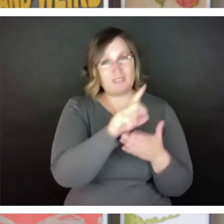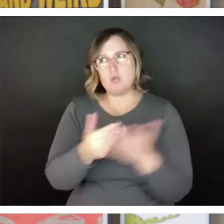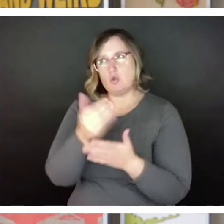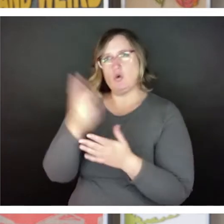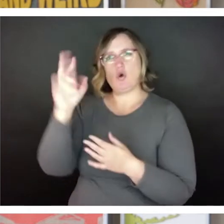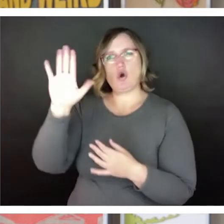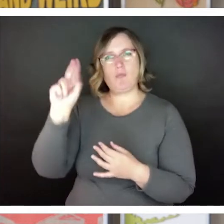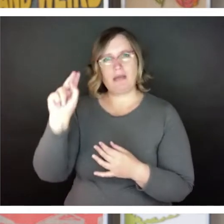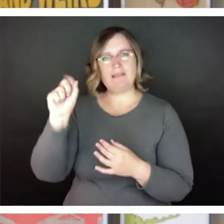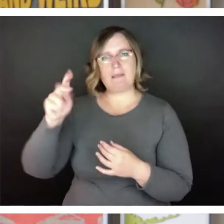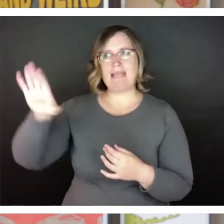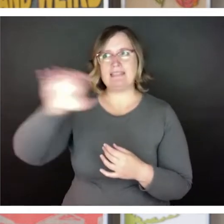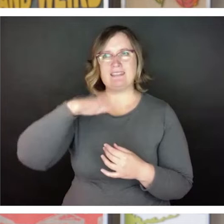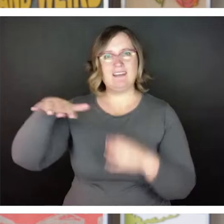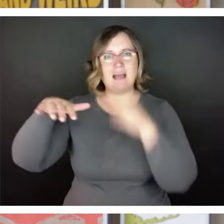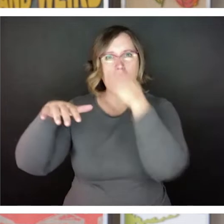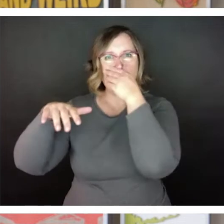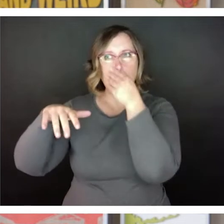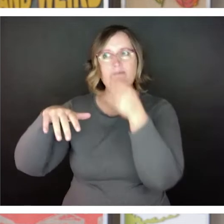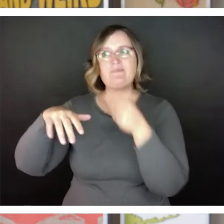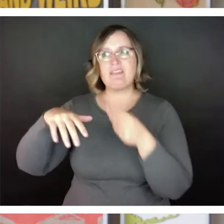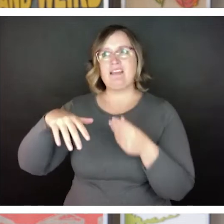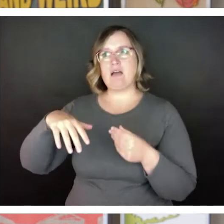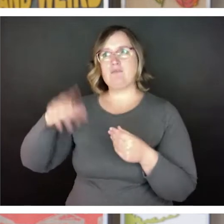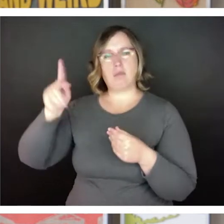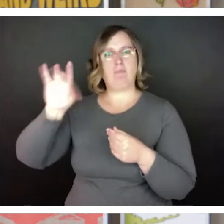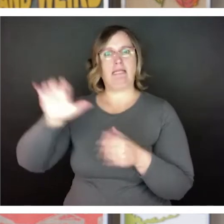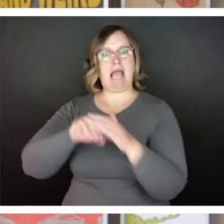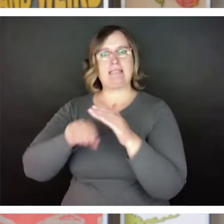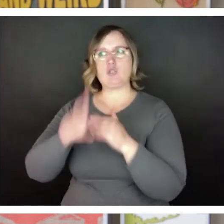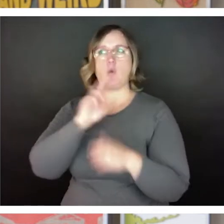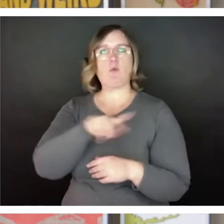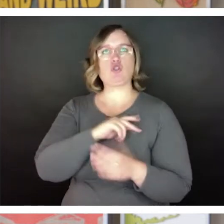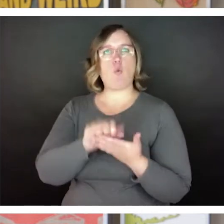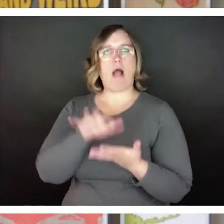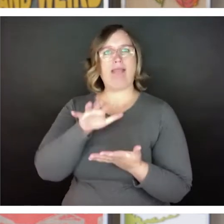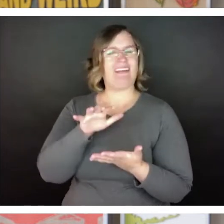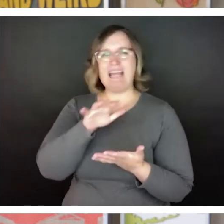that place a premium on public access so that personal wealth is no longer a prerequisite